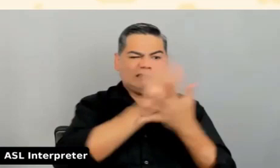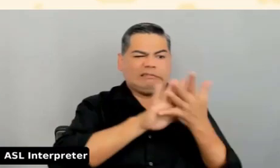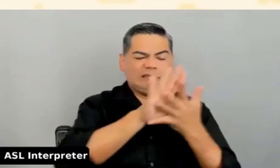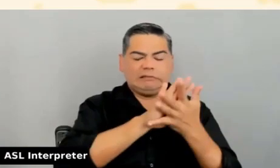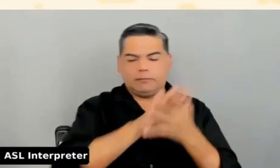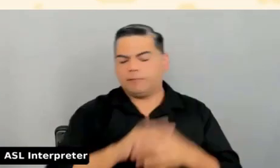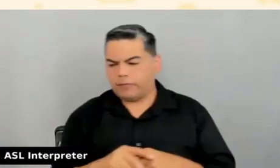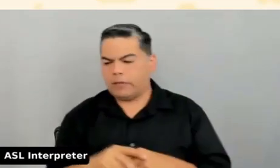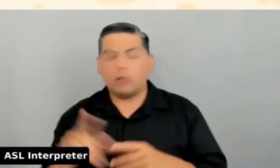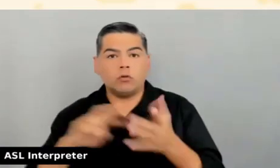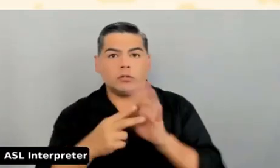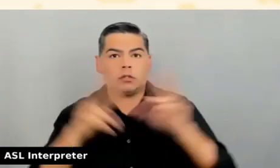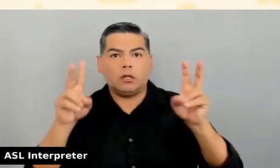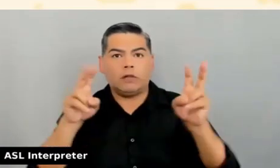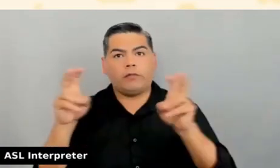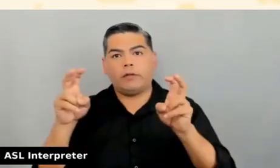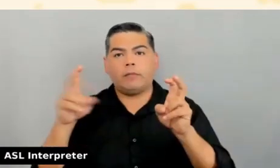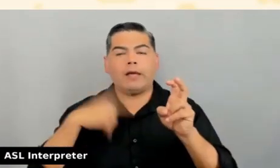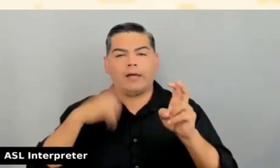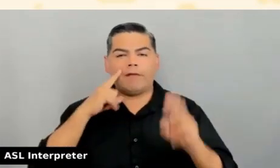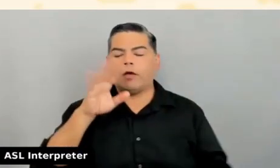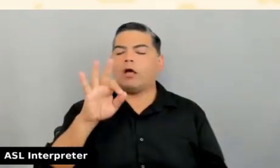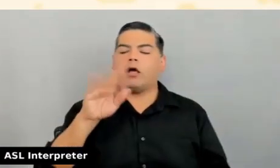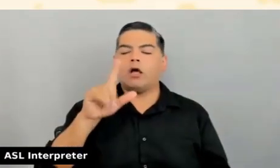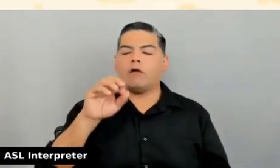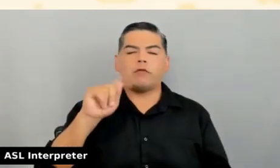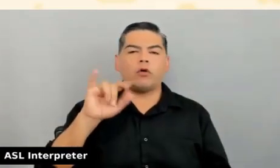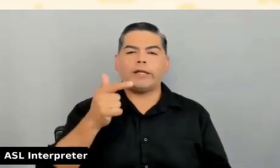If a theme had a floating icon, for example,